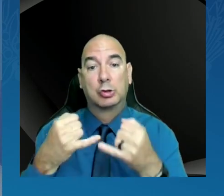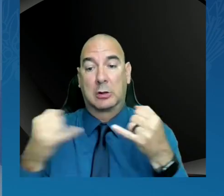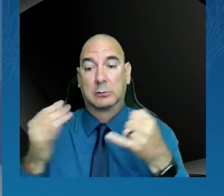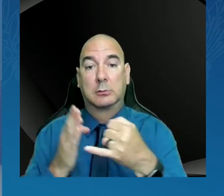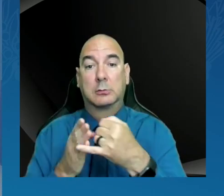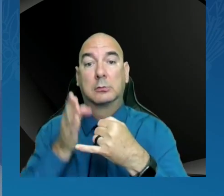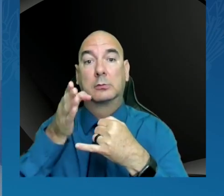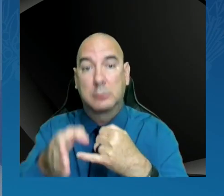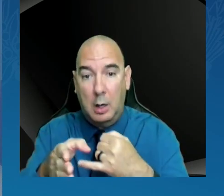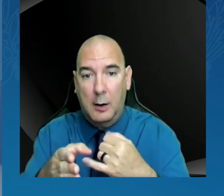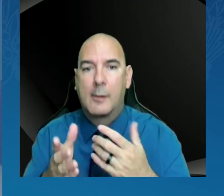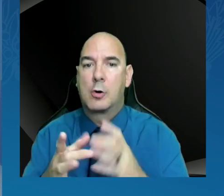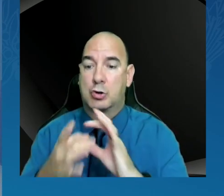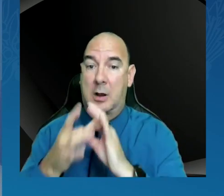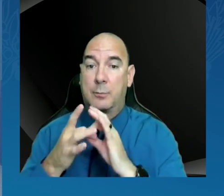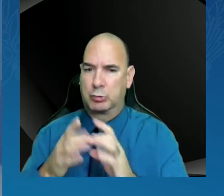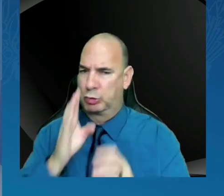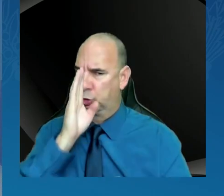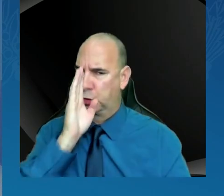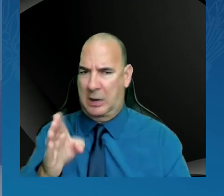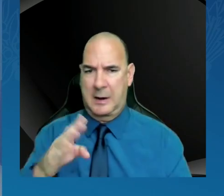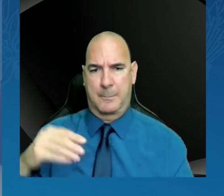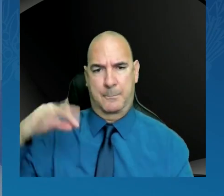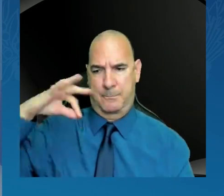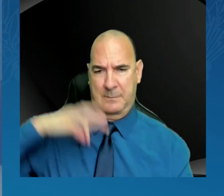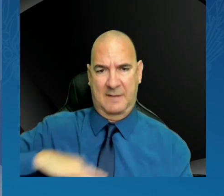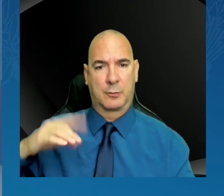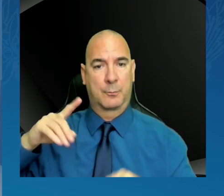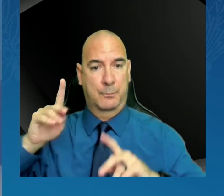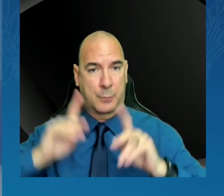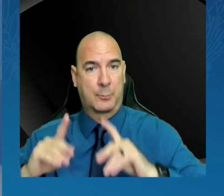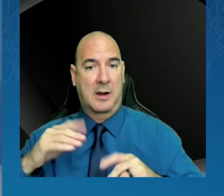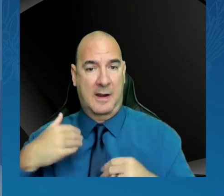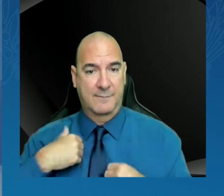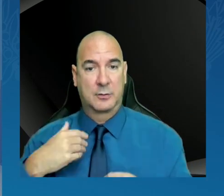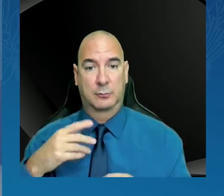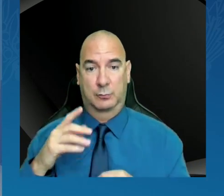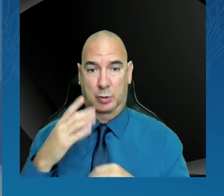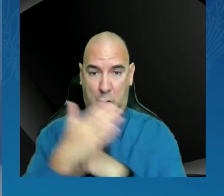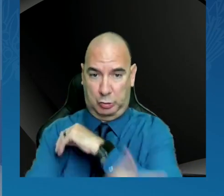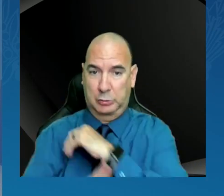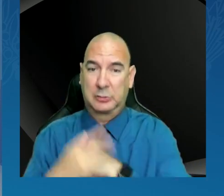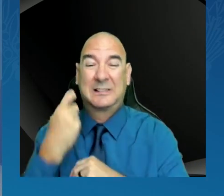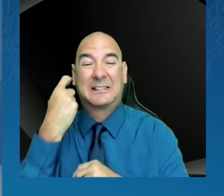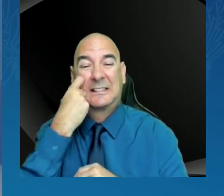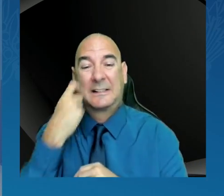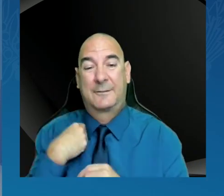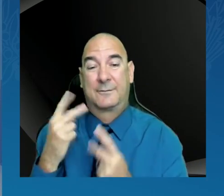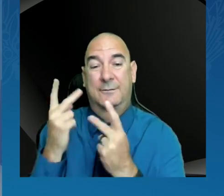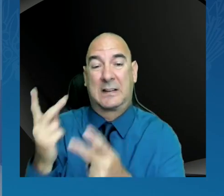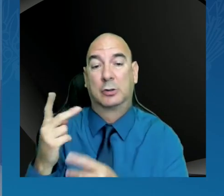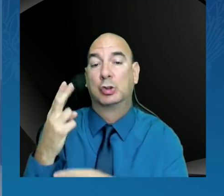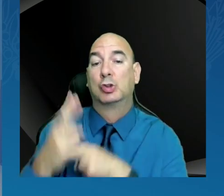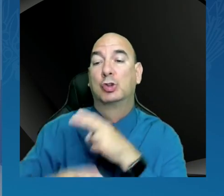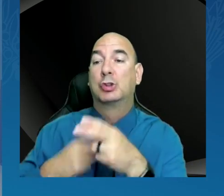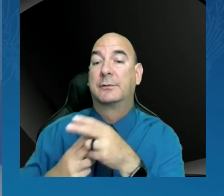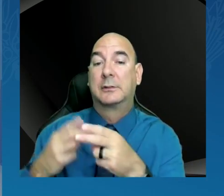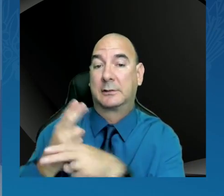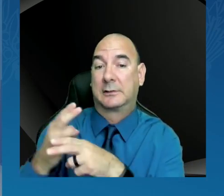In fact, earlier this year, I visited a union training facility in Milwaukee, Wisconsin. It's called WRPT [WRTP]| BIG STEP.